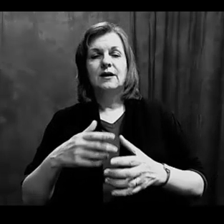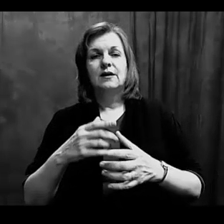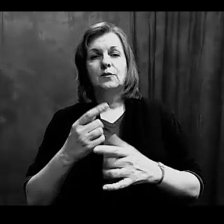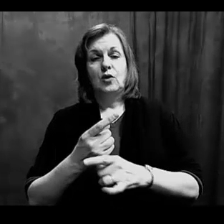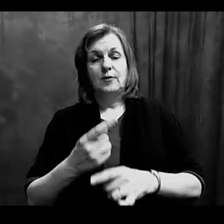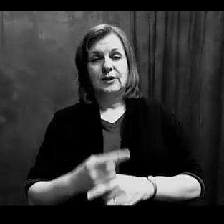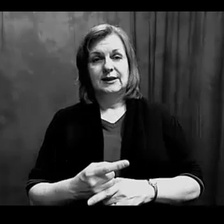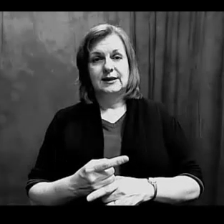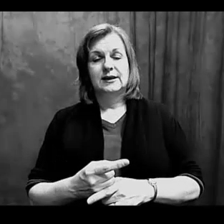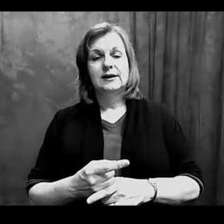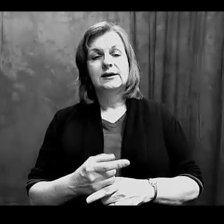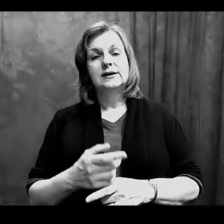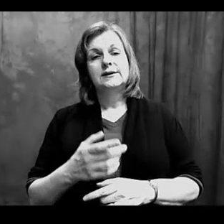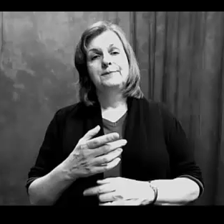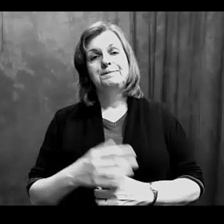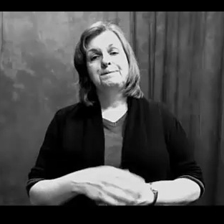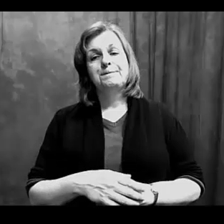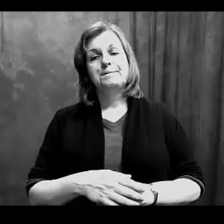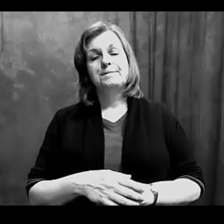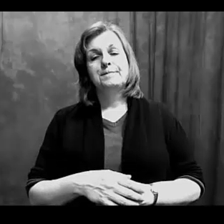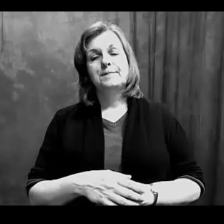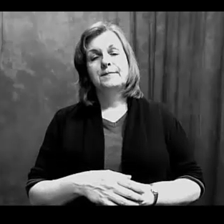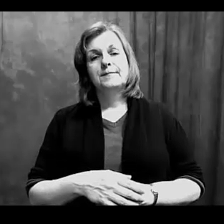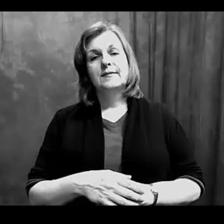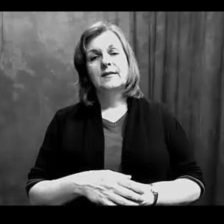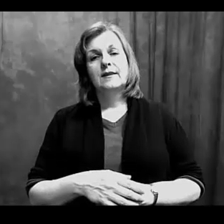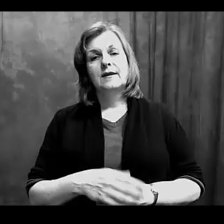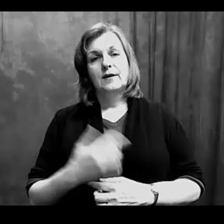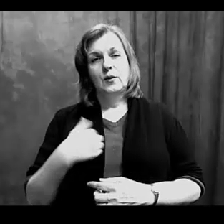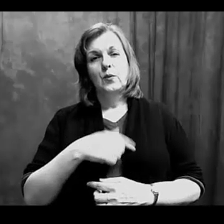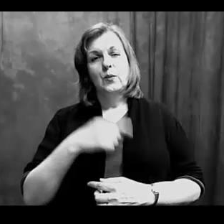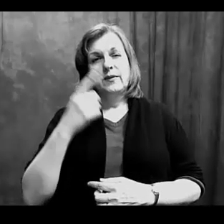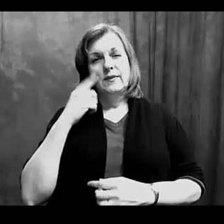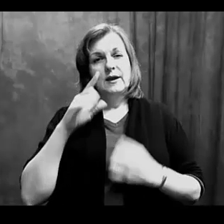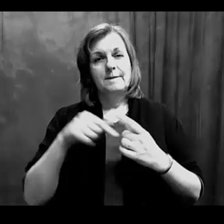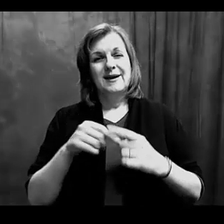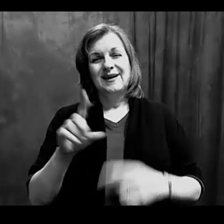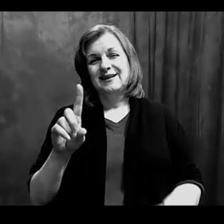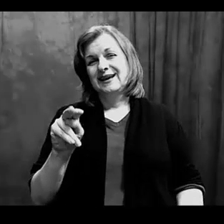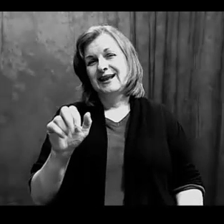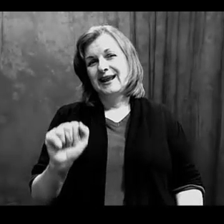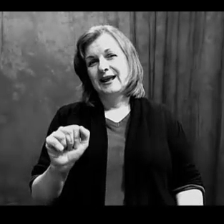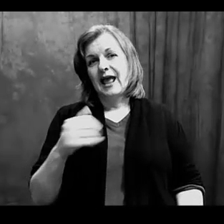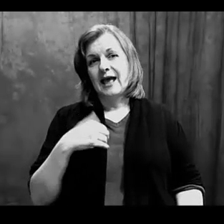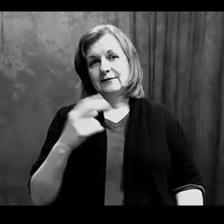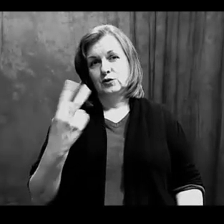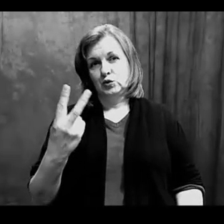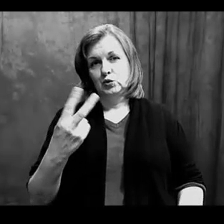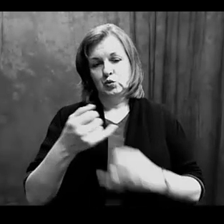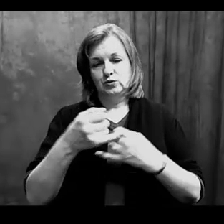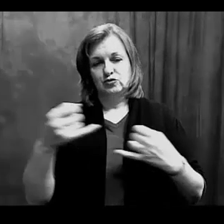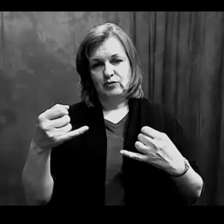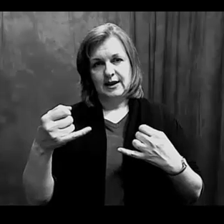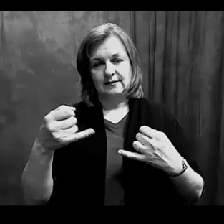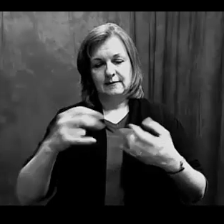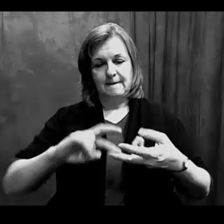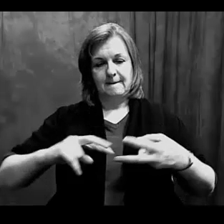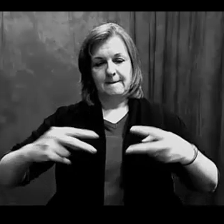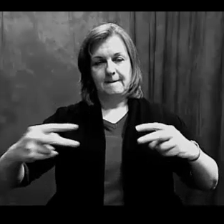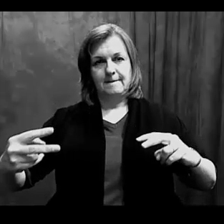bases that we talked about the nitrogenous bases -- nitrogenous because they're based in nitrogen